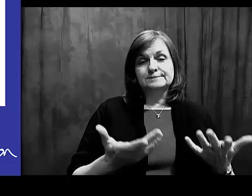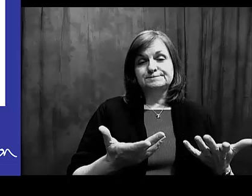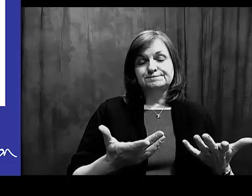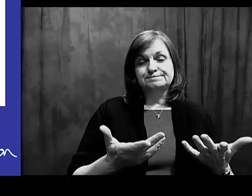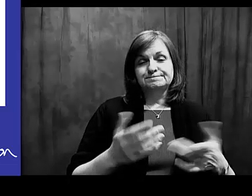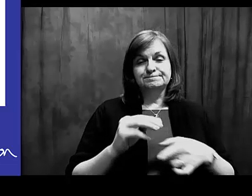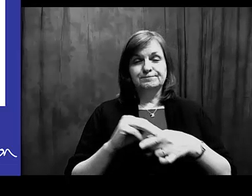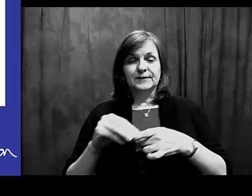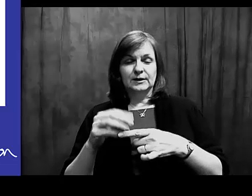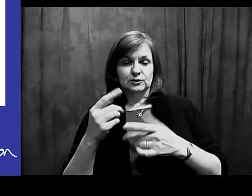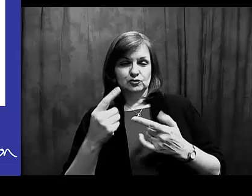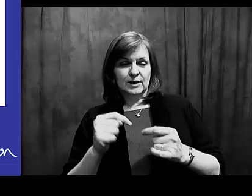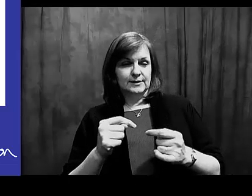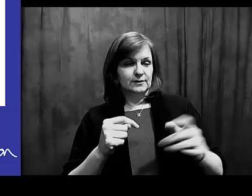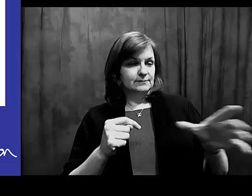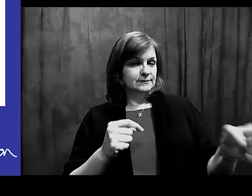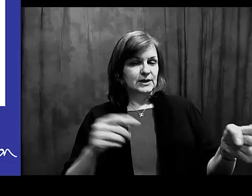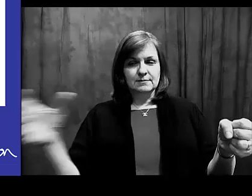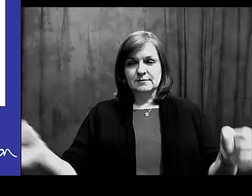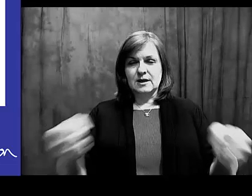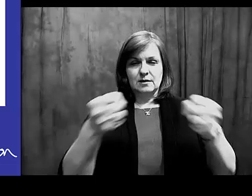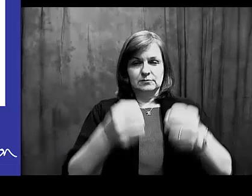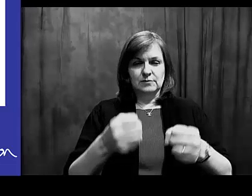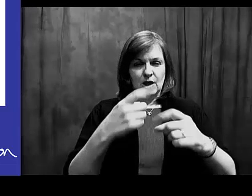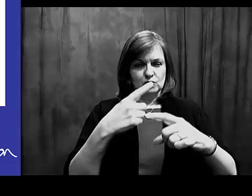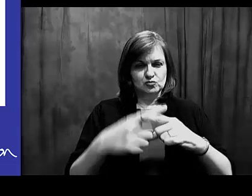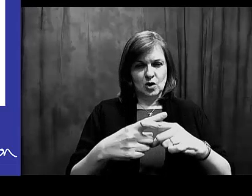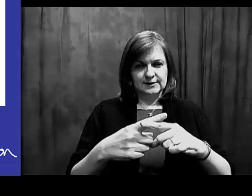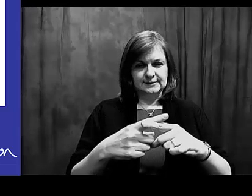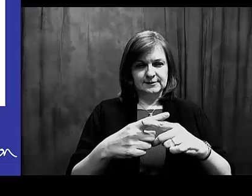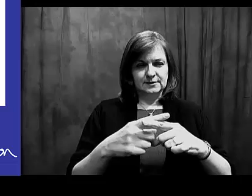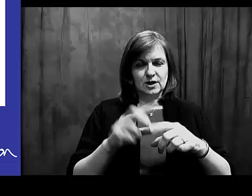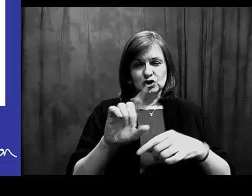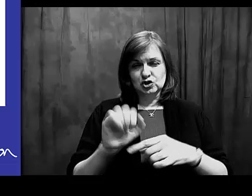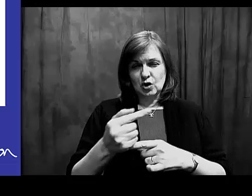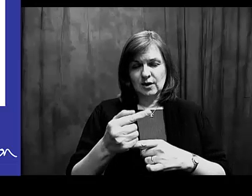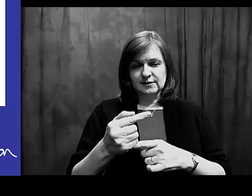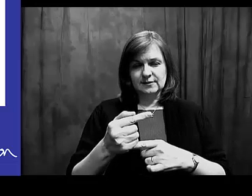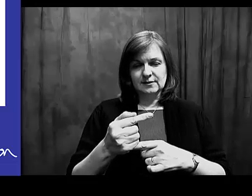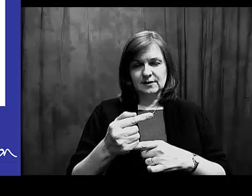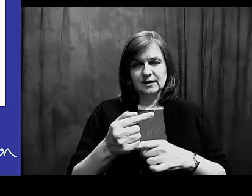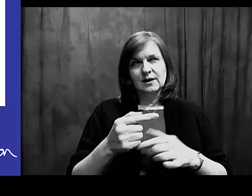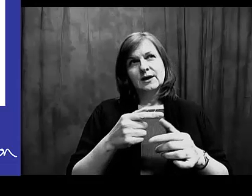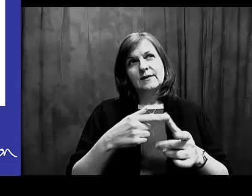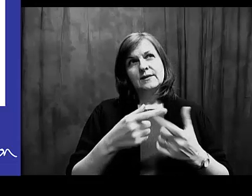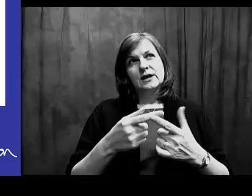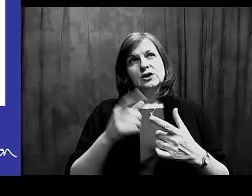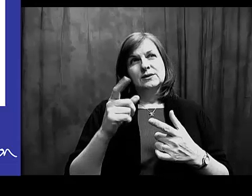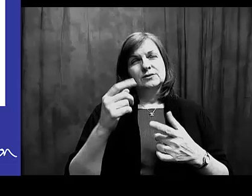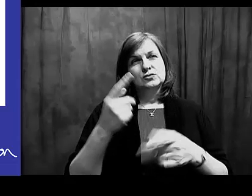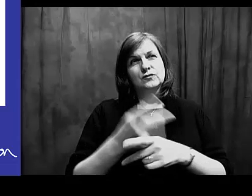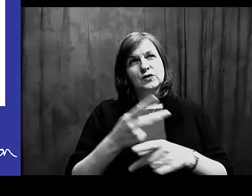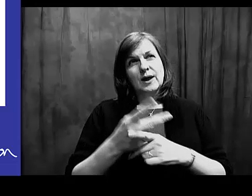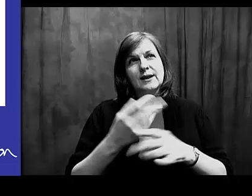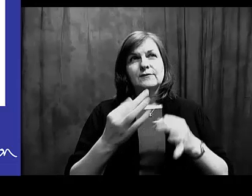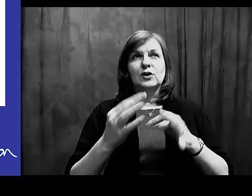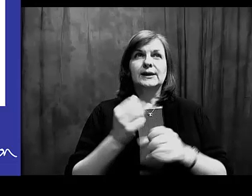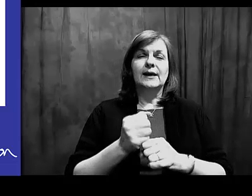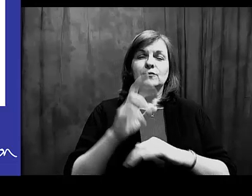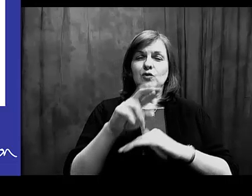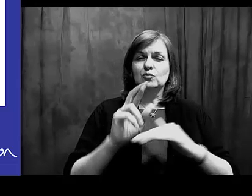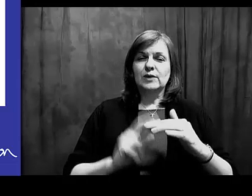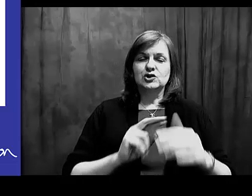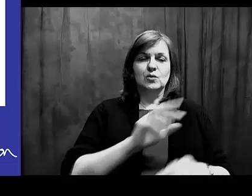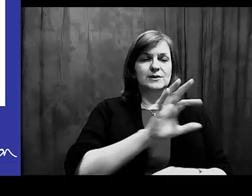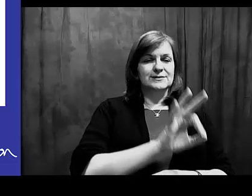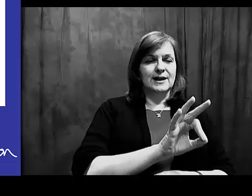what he started to do was cross these dogs and think about how he could get a phenotypic ratio of 9:3:3:1